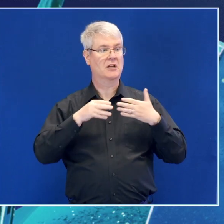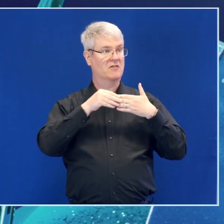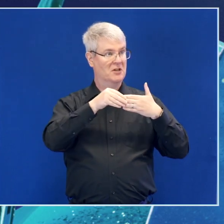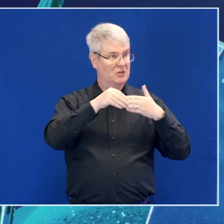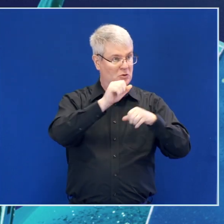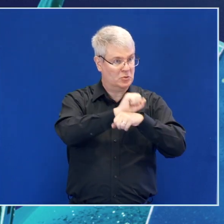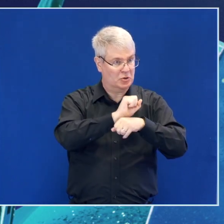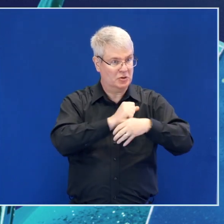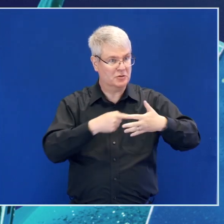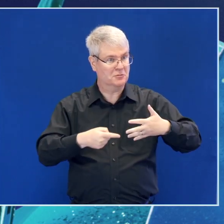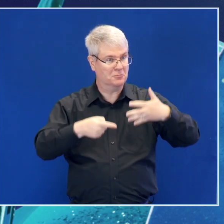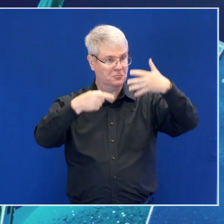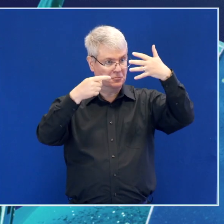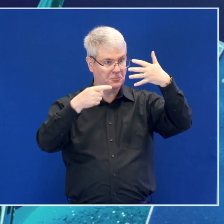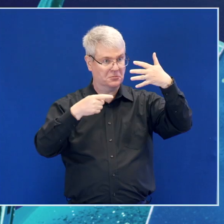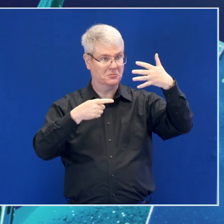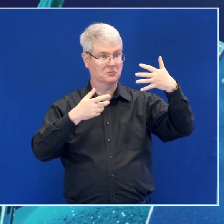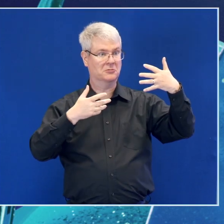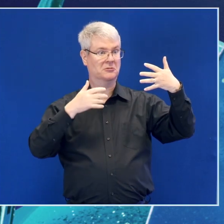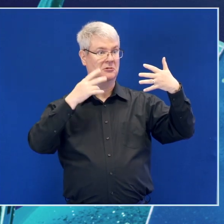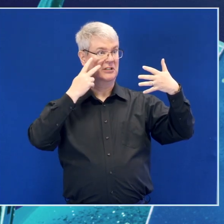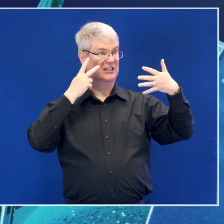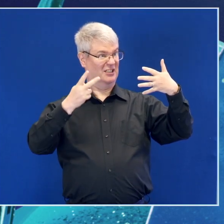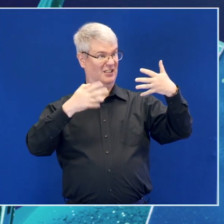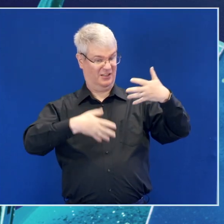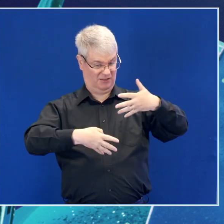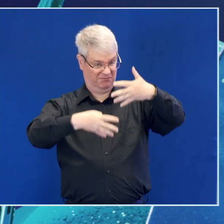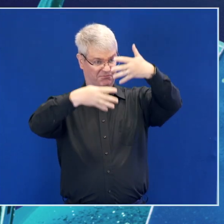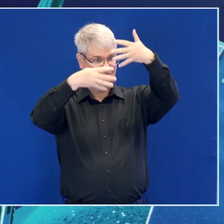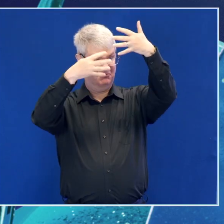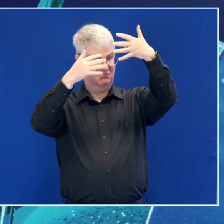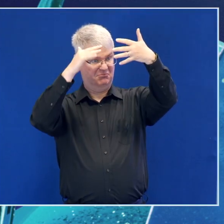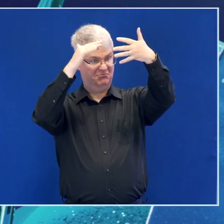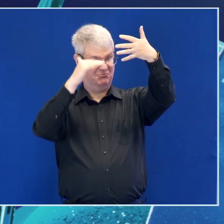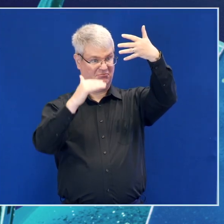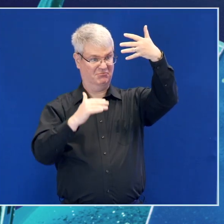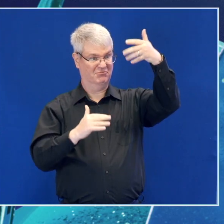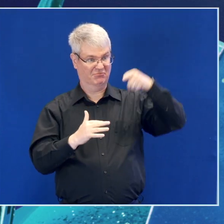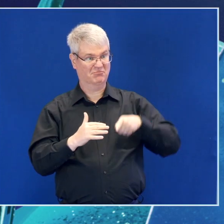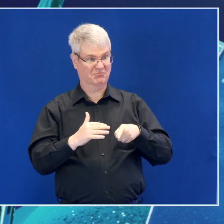Oh, that's a lot. Number six, provide ongoing support and mentorship.